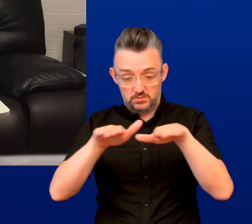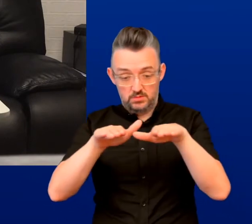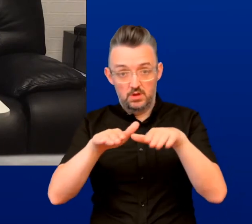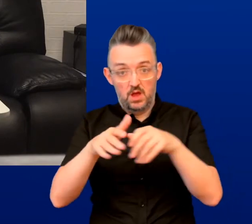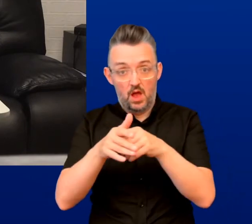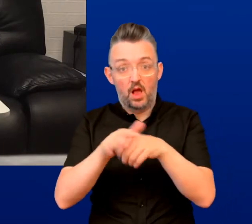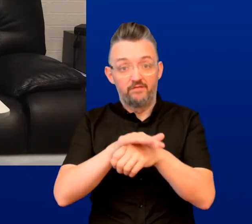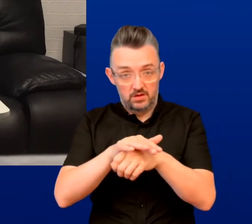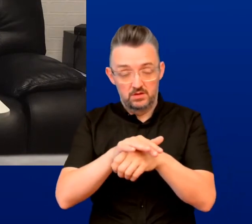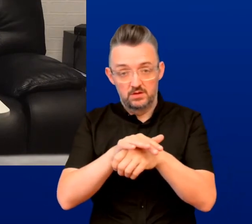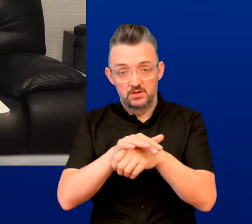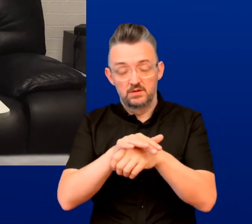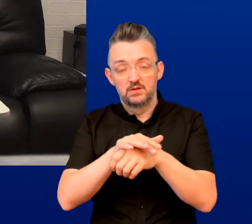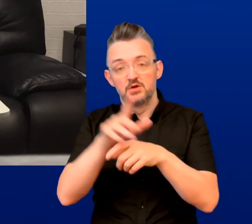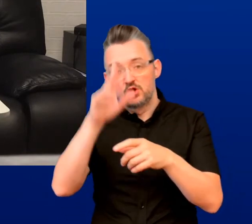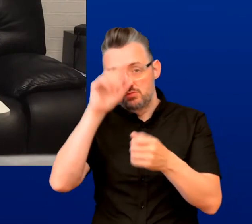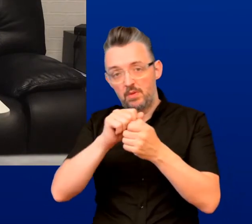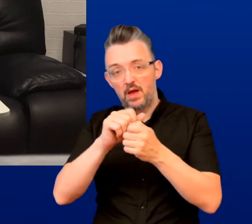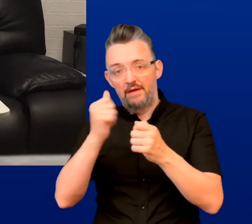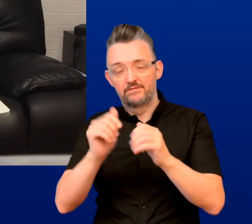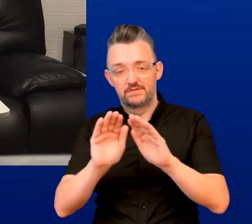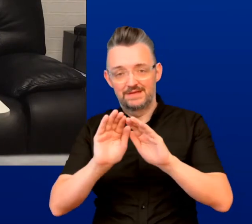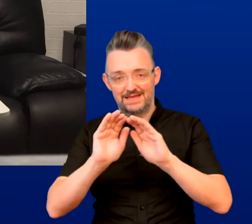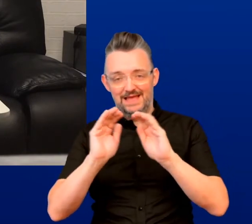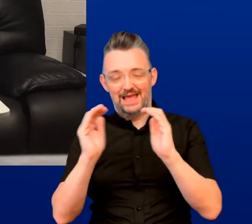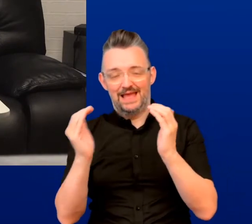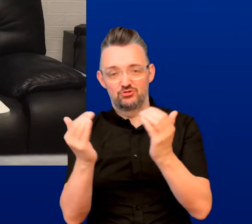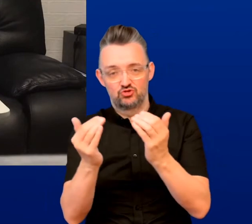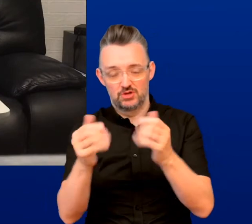remember you've got the edges going down the side